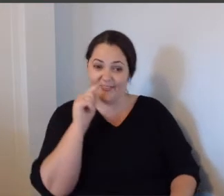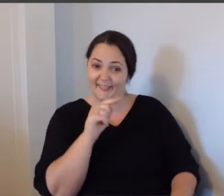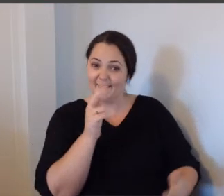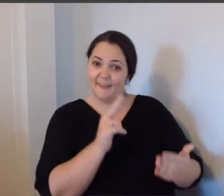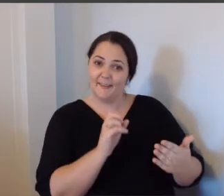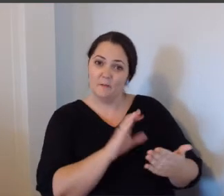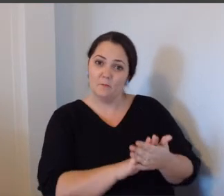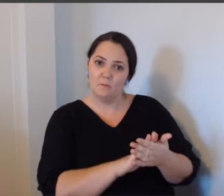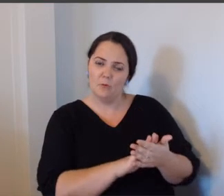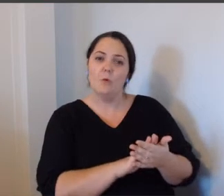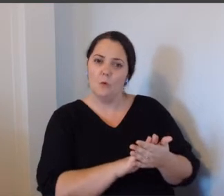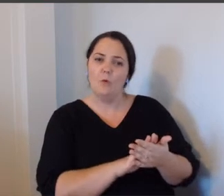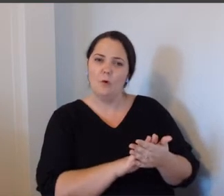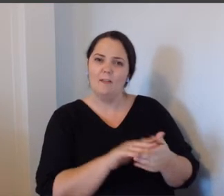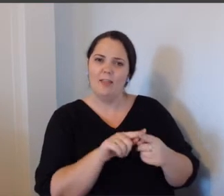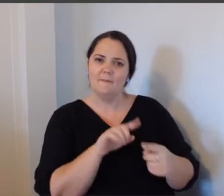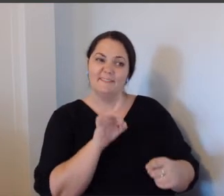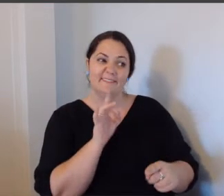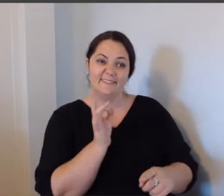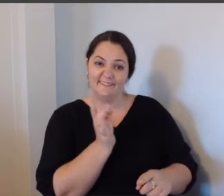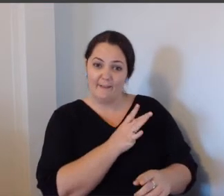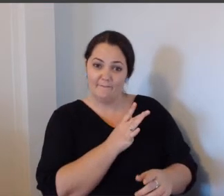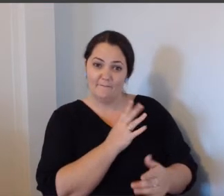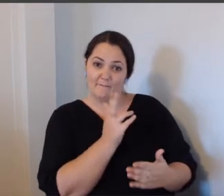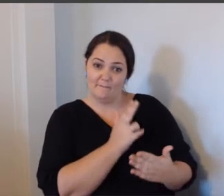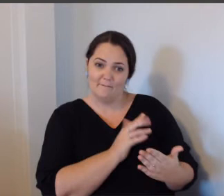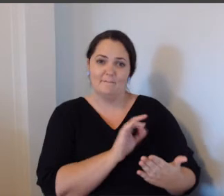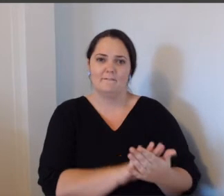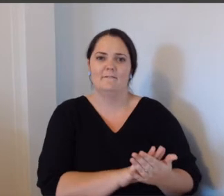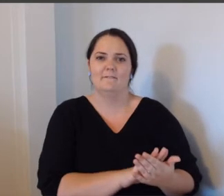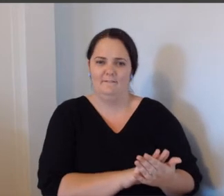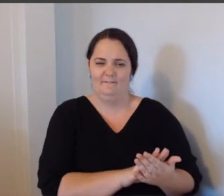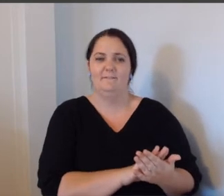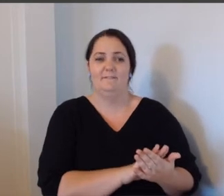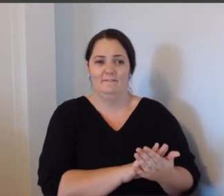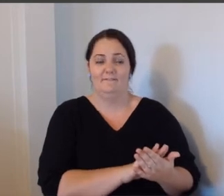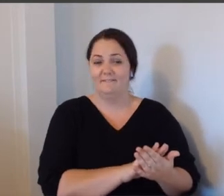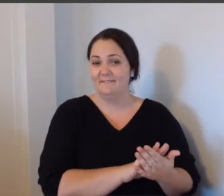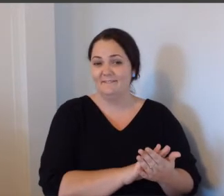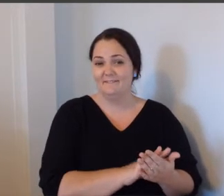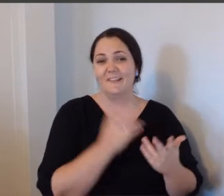spiritual self-portrait of the artist himself and it reminds us of just how flexible the genre of